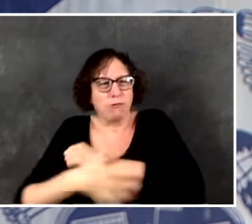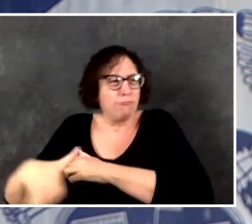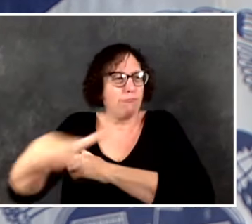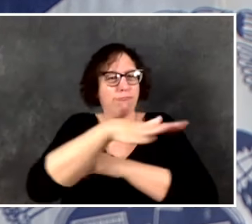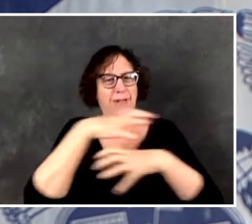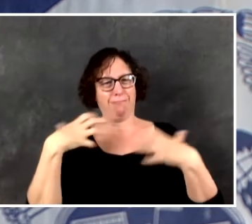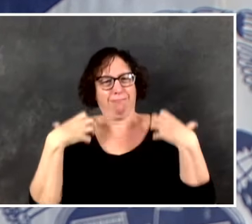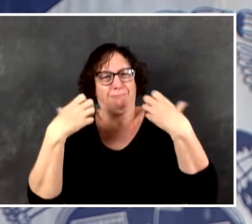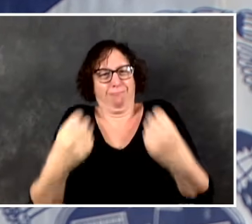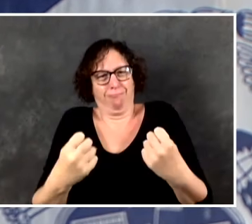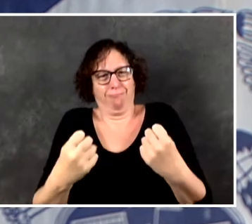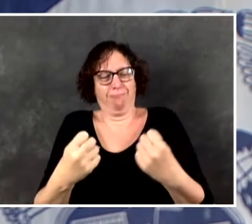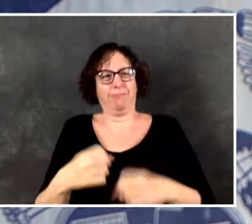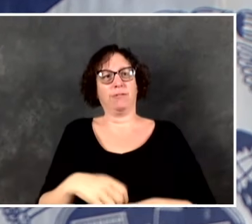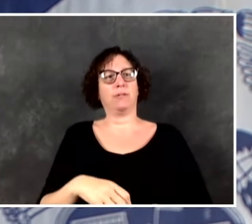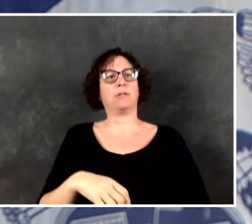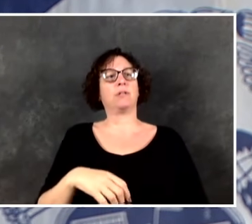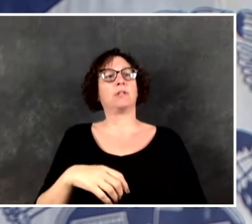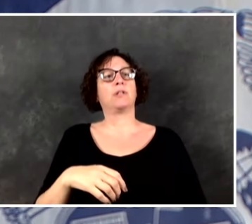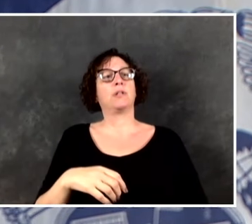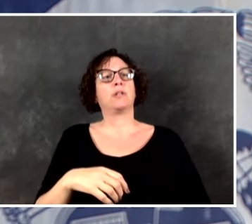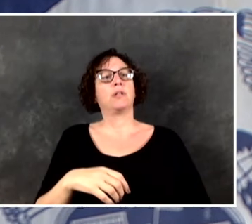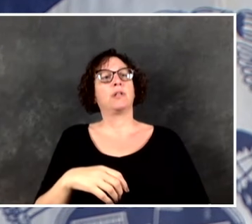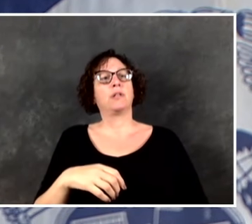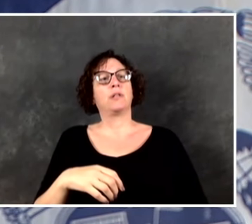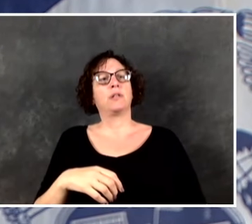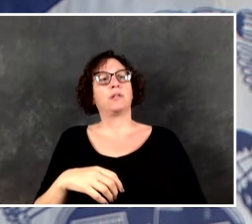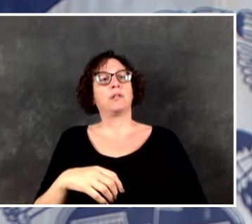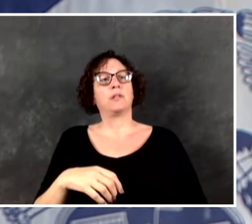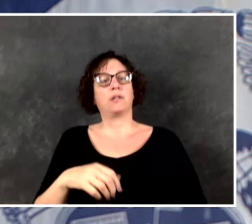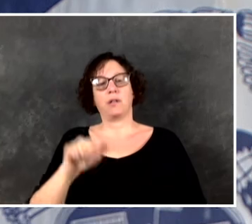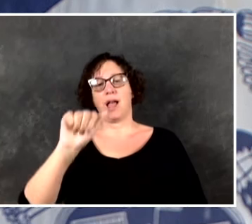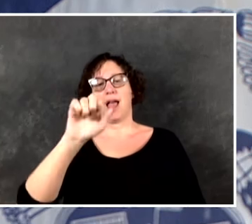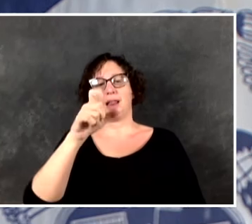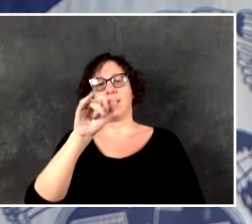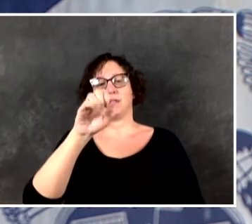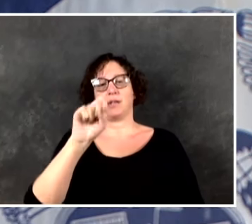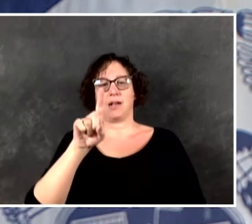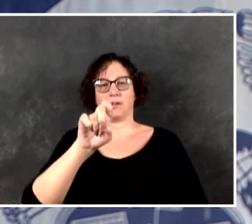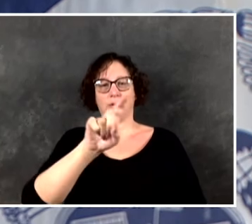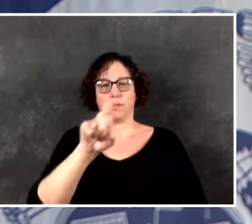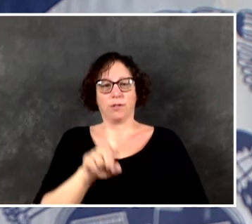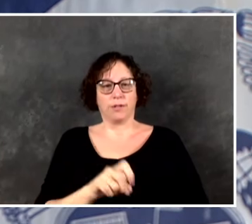BUDGET CUTS. NEXT WE HAVE ALEXA FROM NEWS